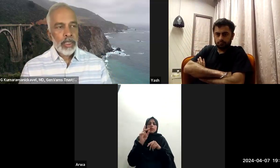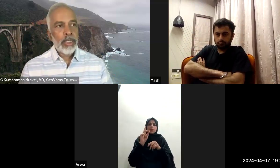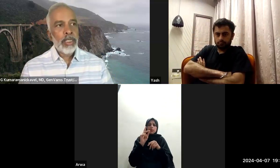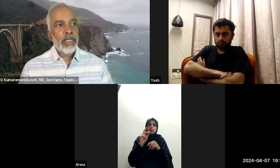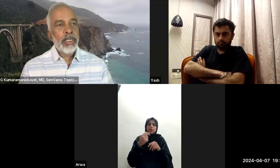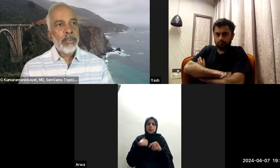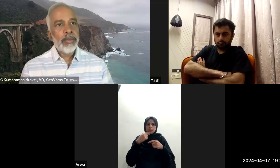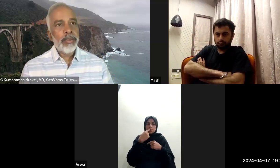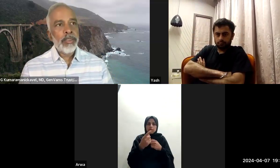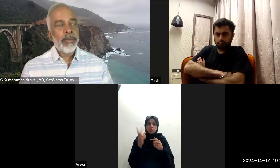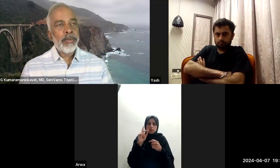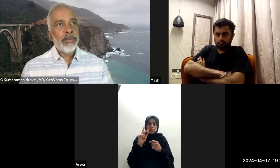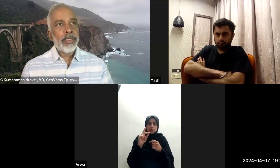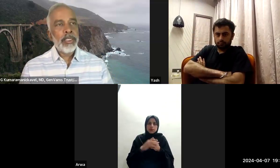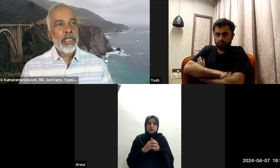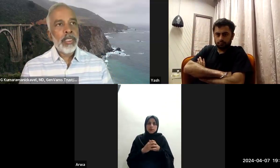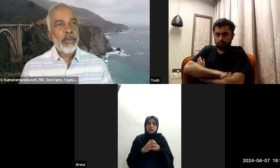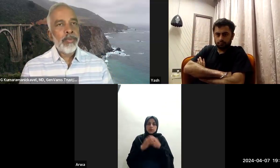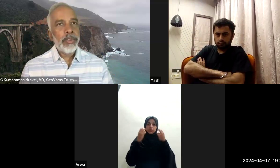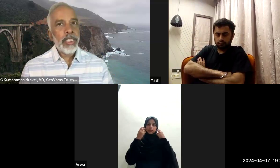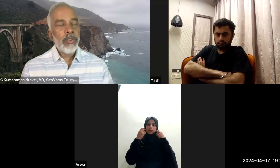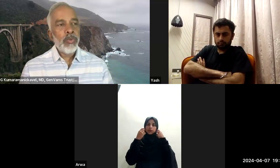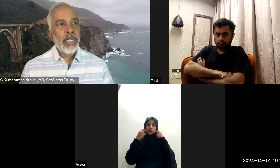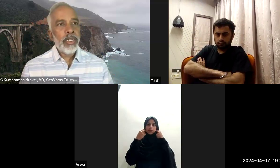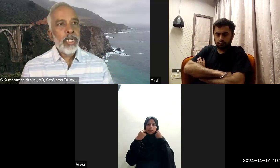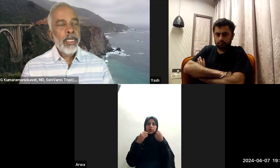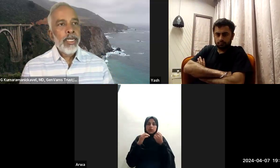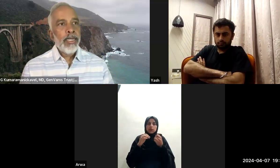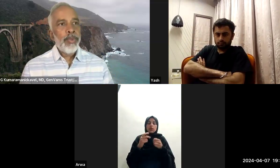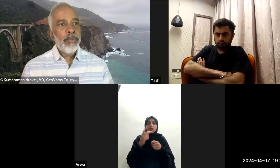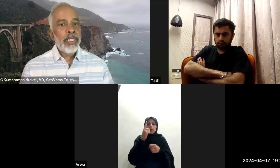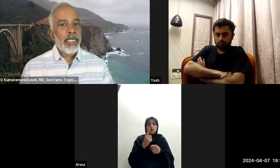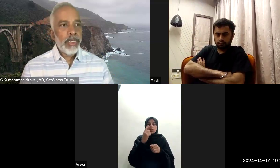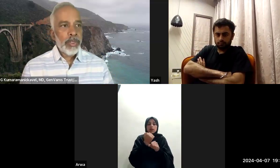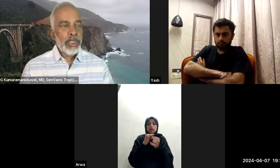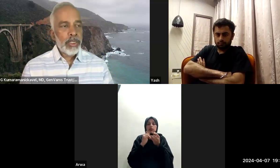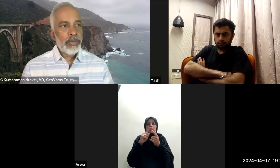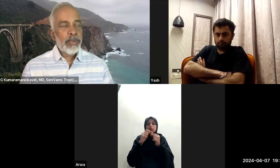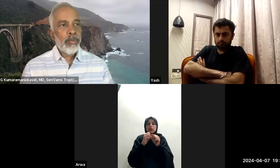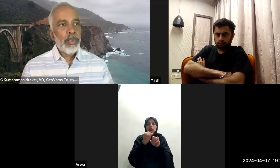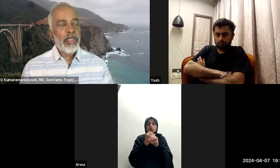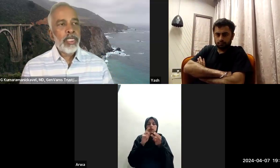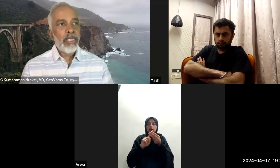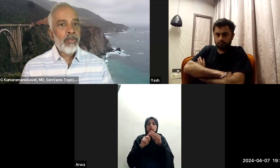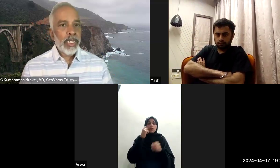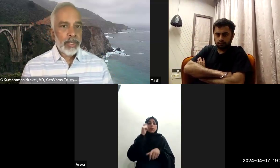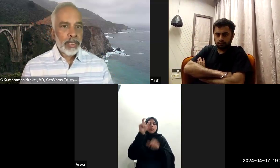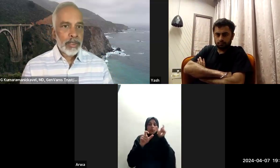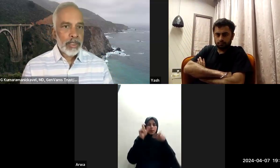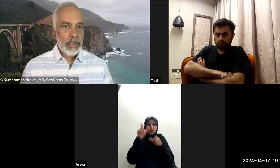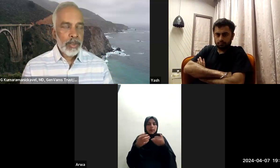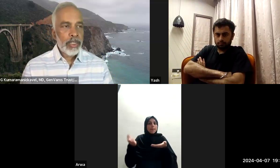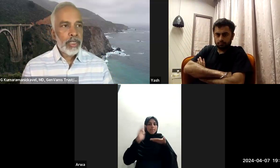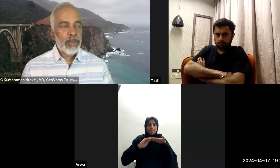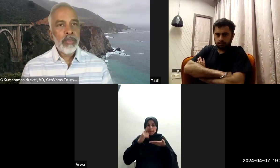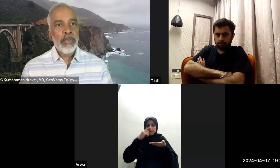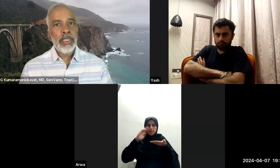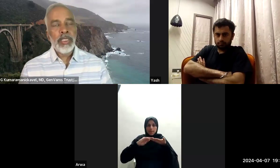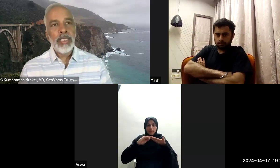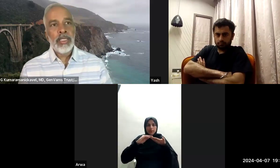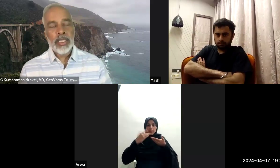a stage where people get inquisitive about getting married. okay that's going to be the next